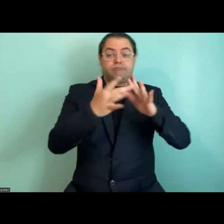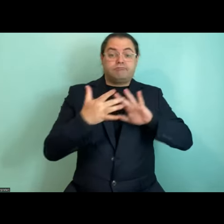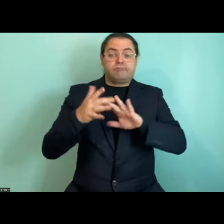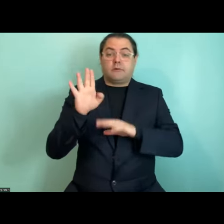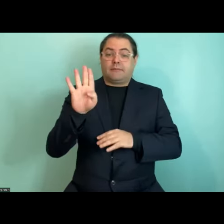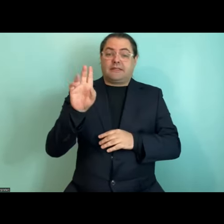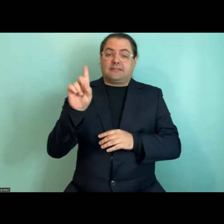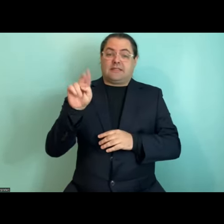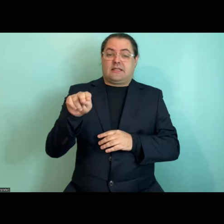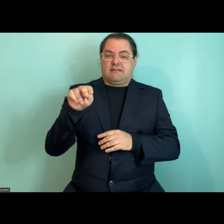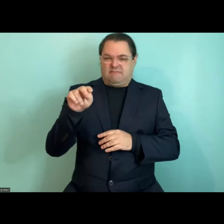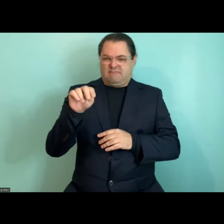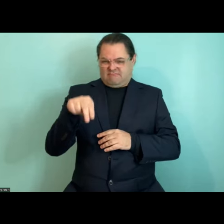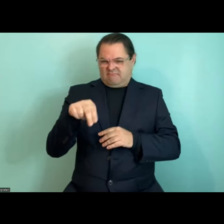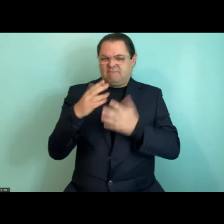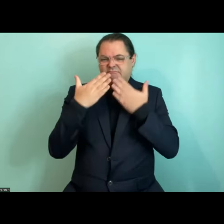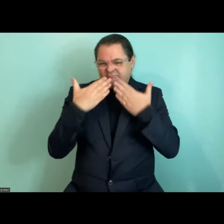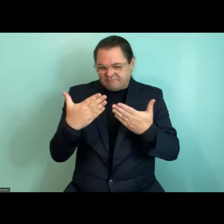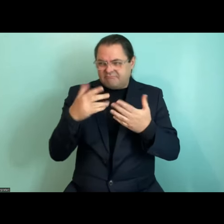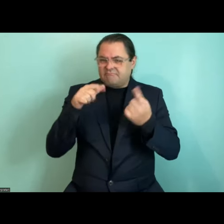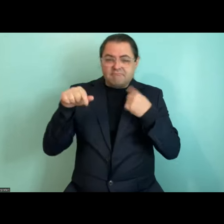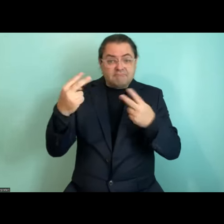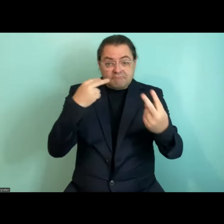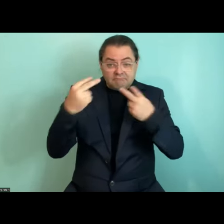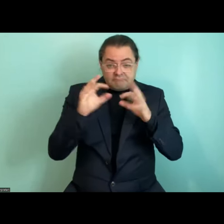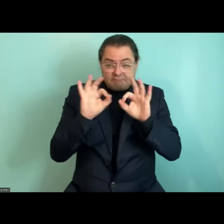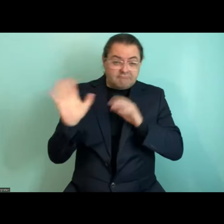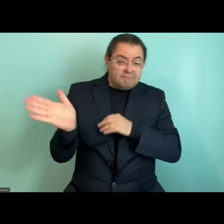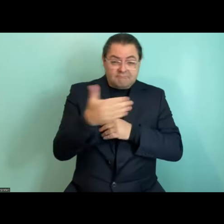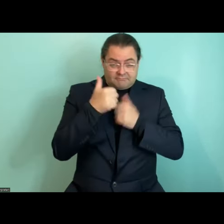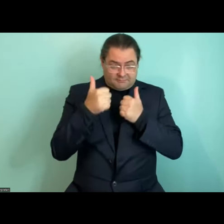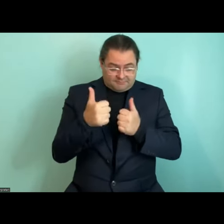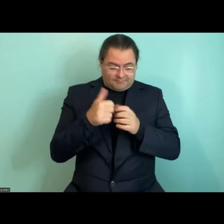09:57:46 Keep the people have a decent sets this job.